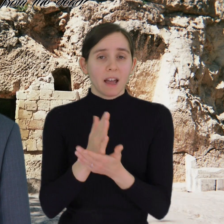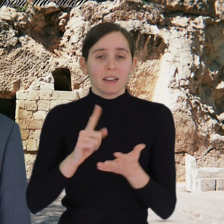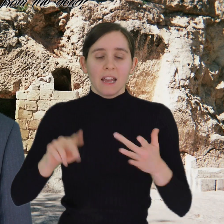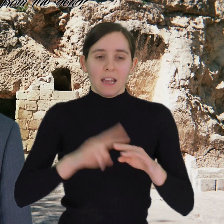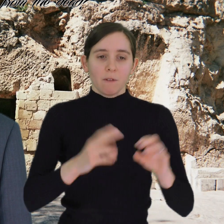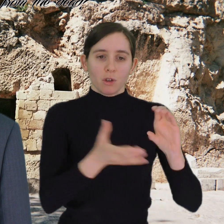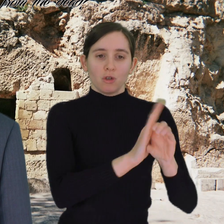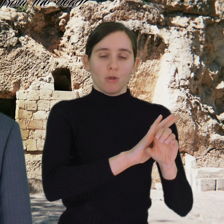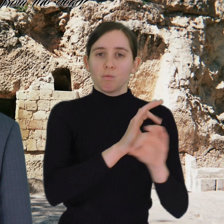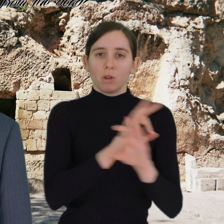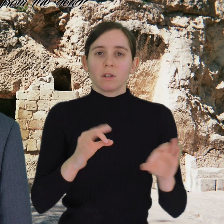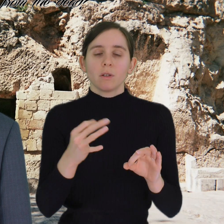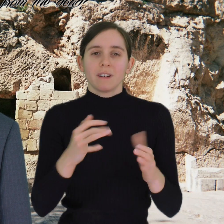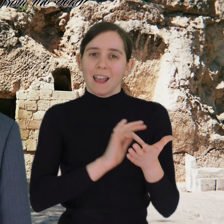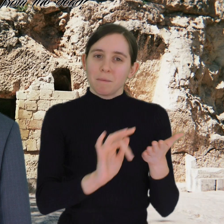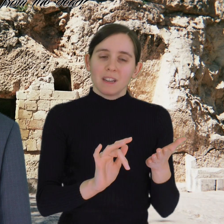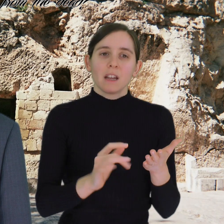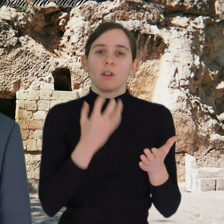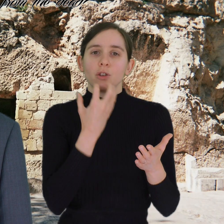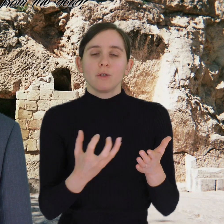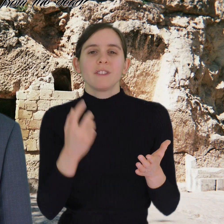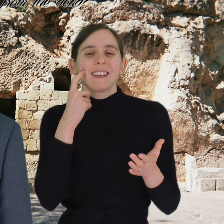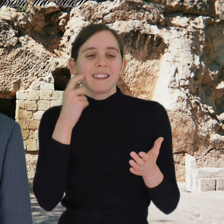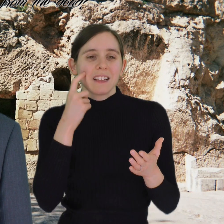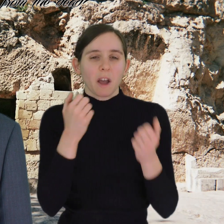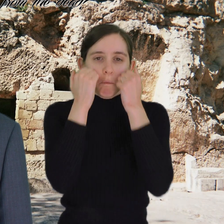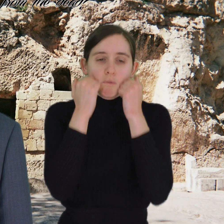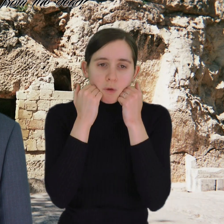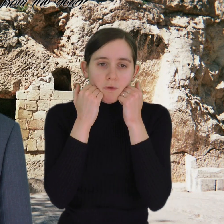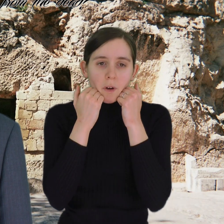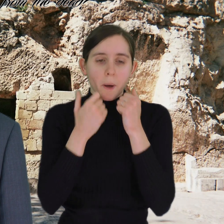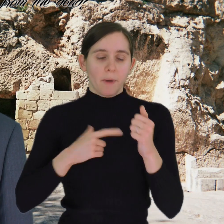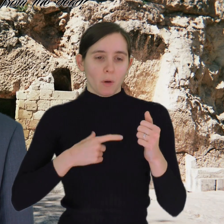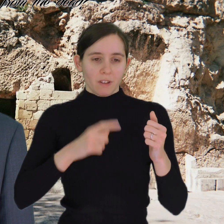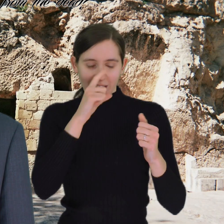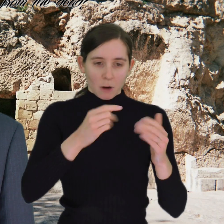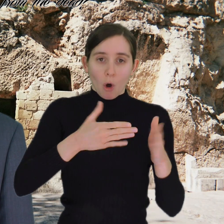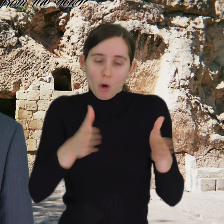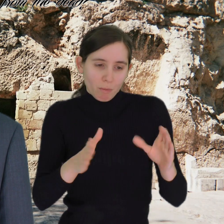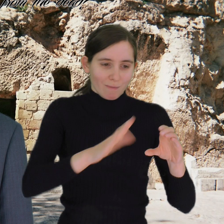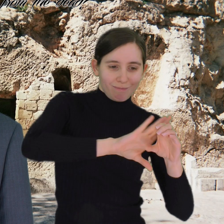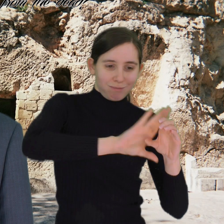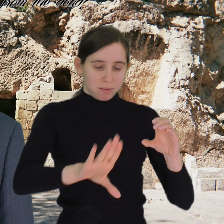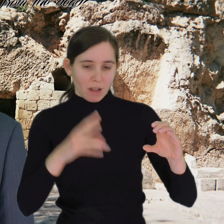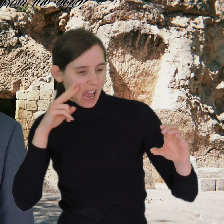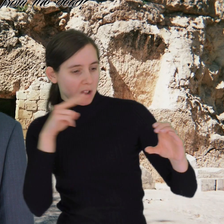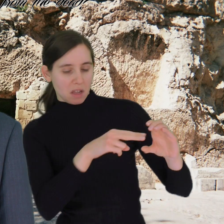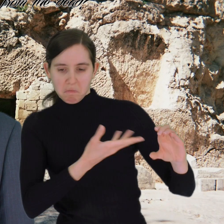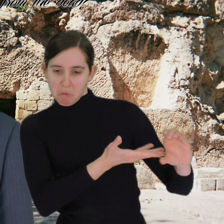easily have proved this by opening the tomb and showing everyone the body! The chief priests and Pharisees would